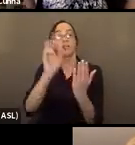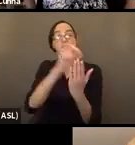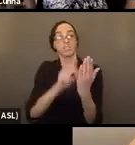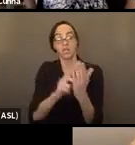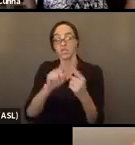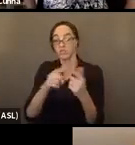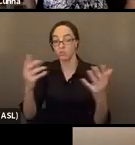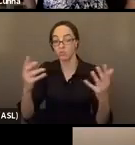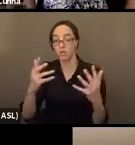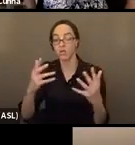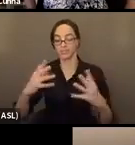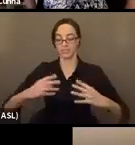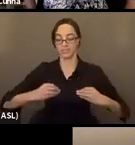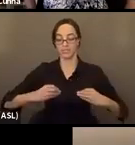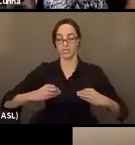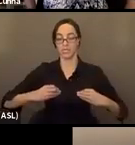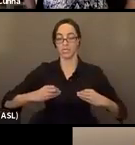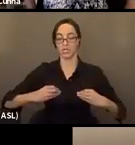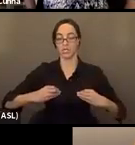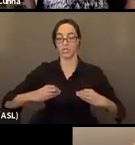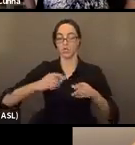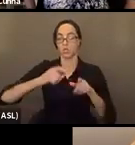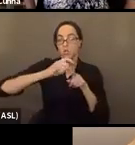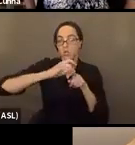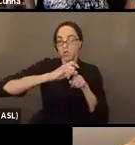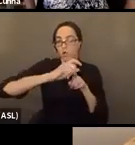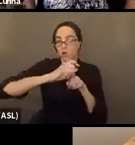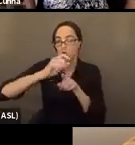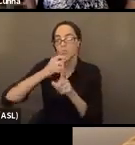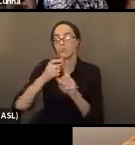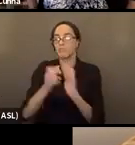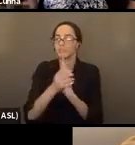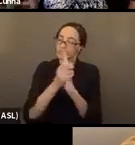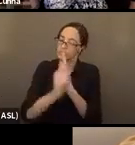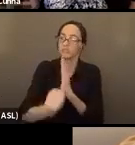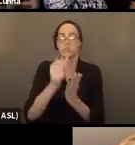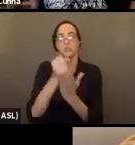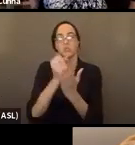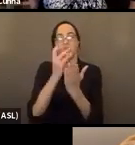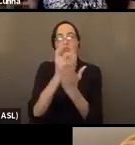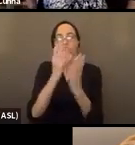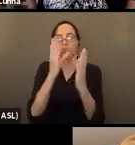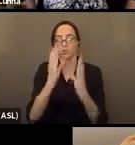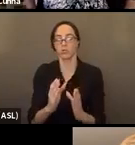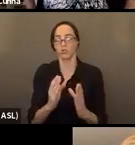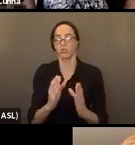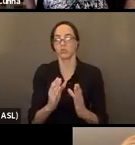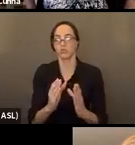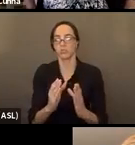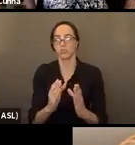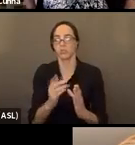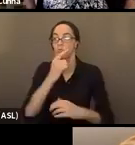end of the line uh to talk about anything related to aging that you may have questions for so